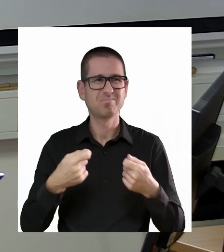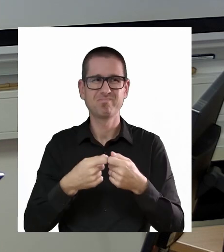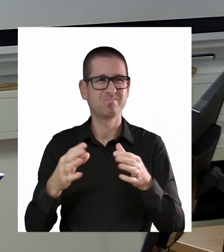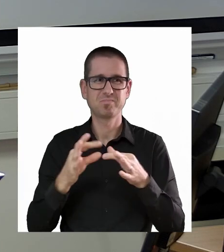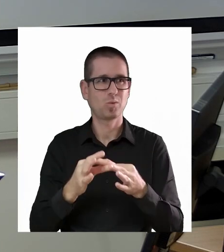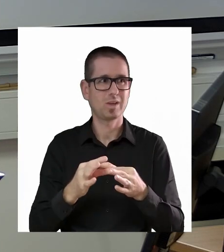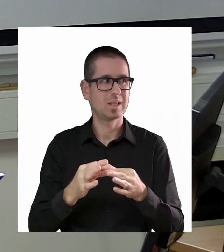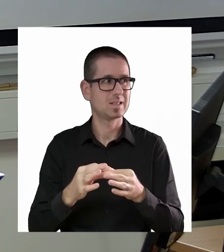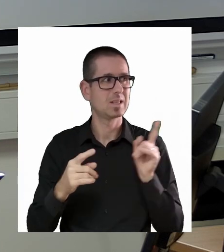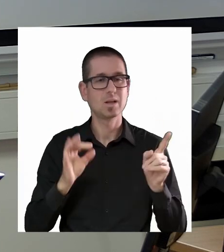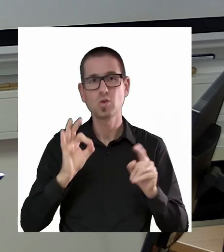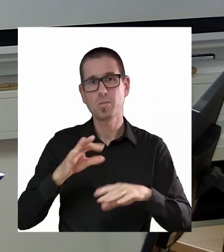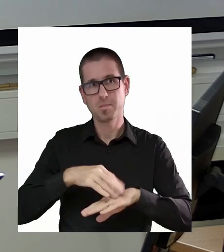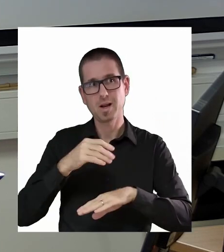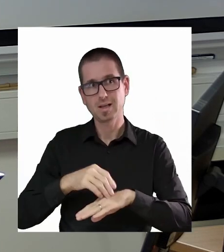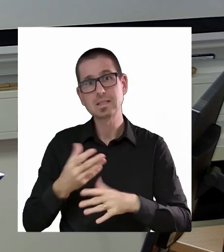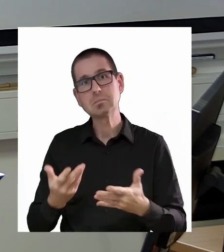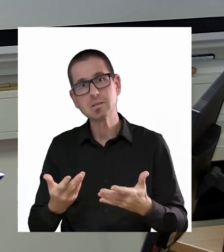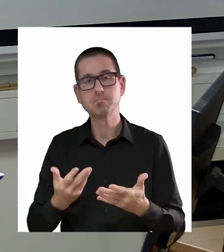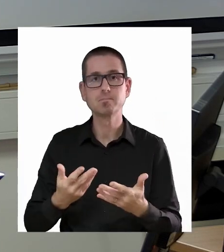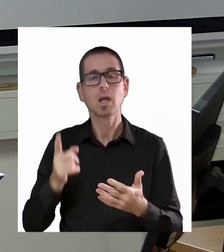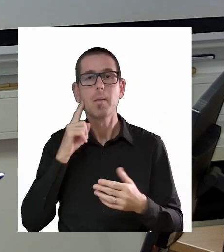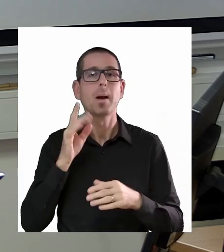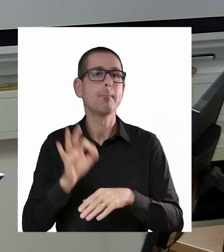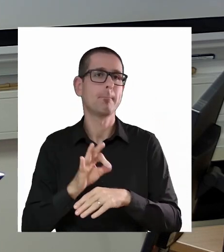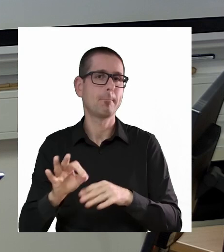these good practises, I guess, but the project results overall,